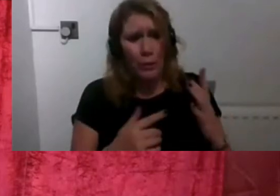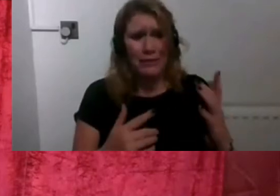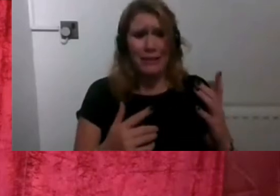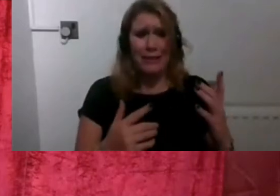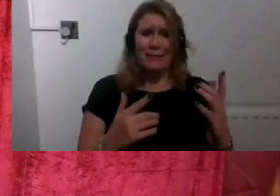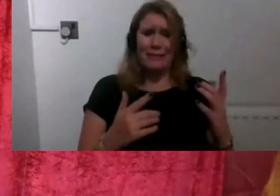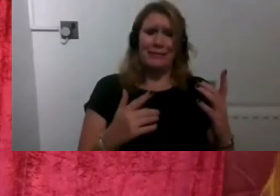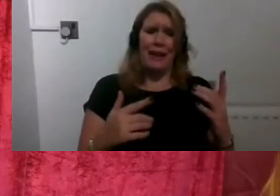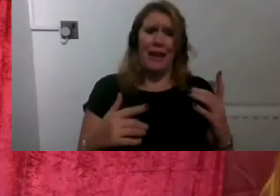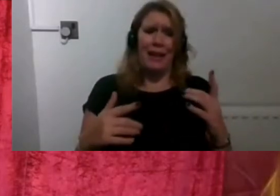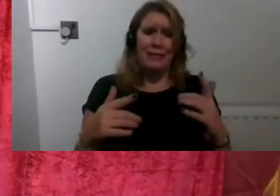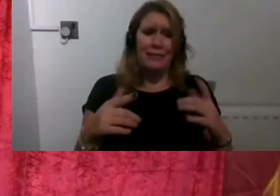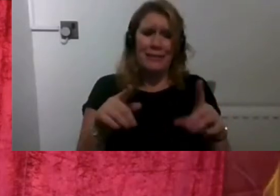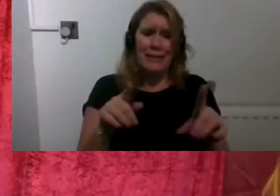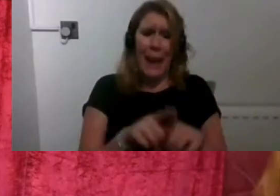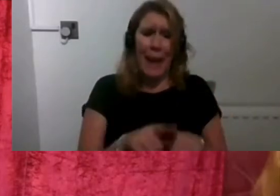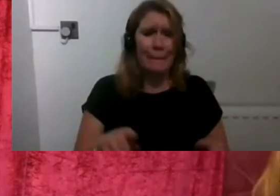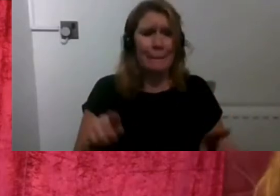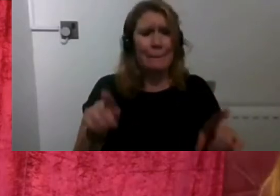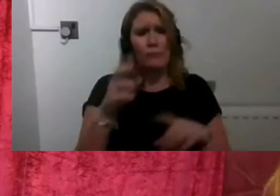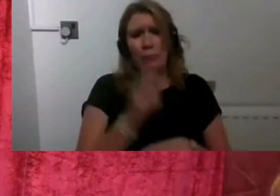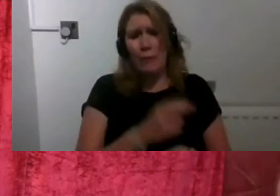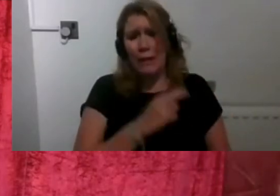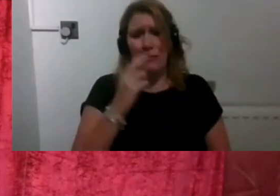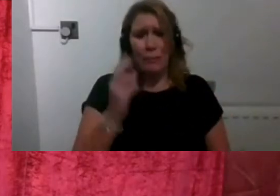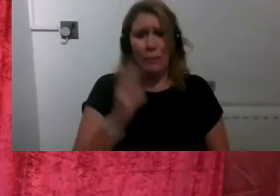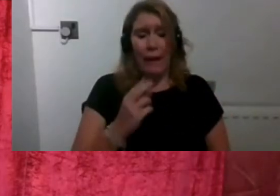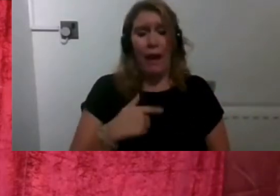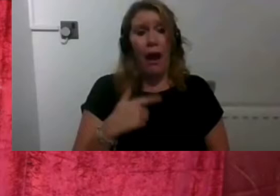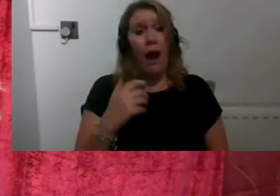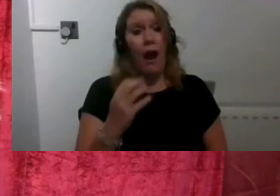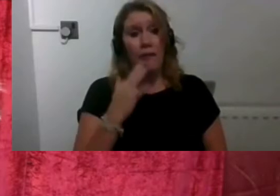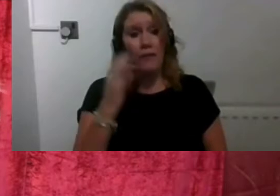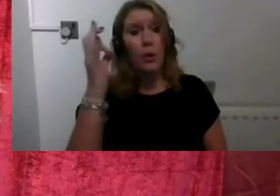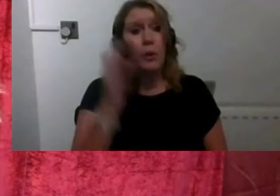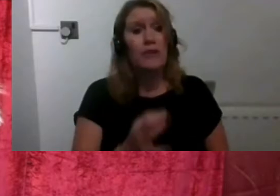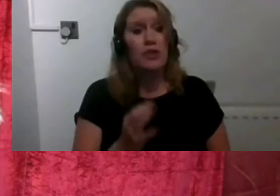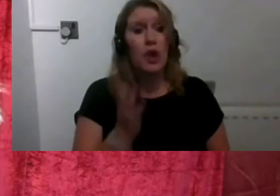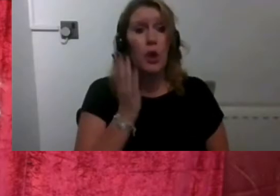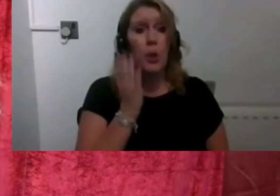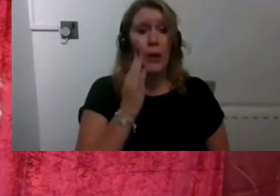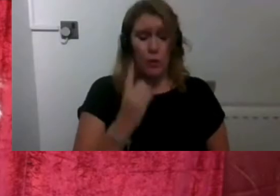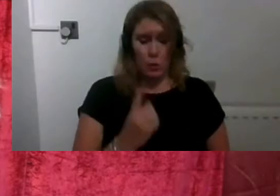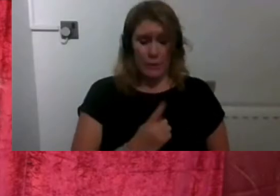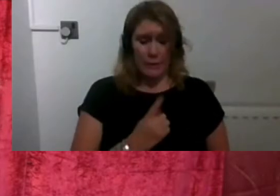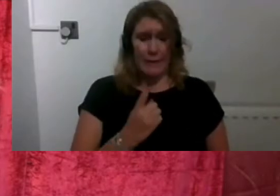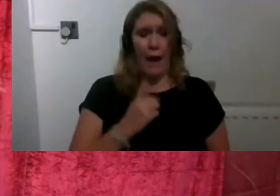I have a question - When you walk down the street